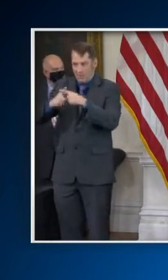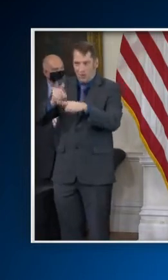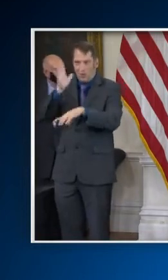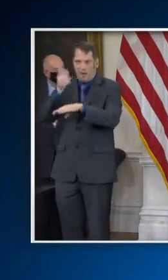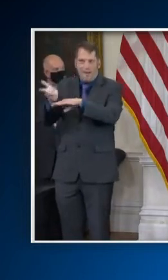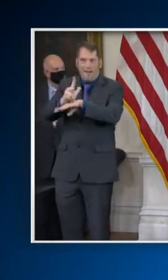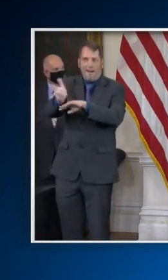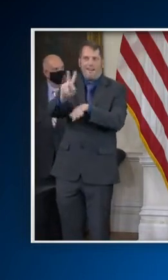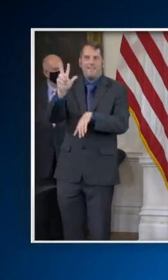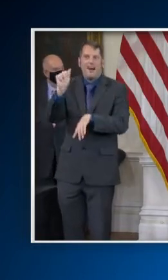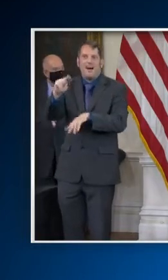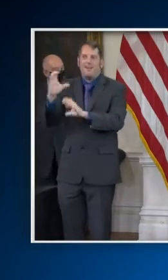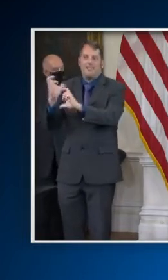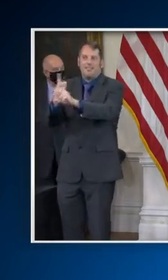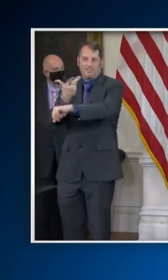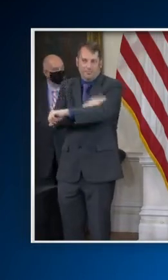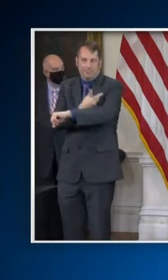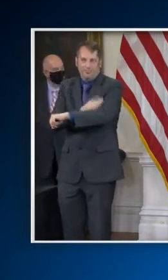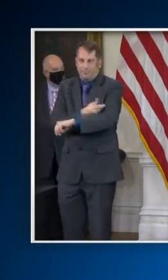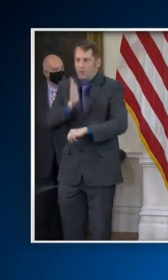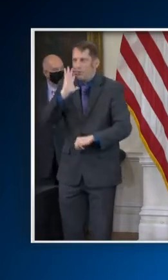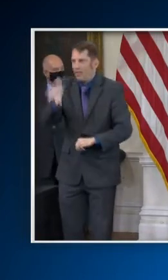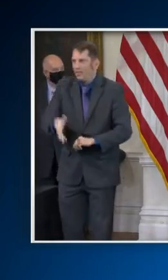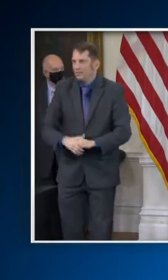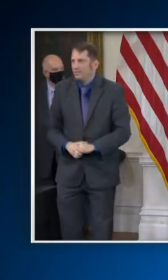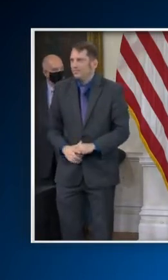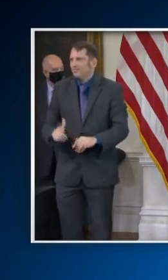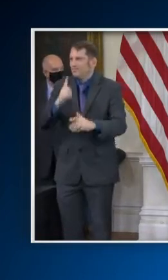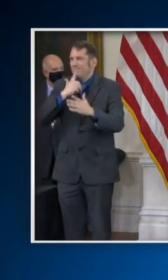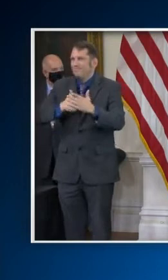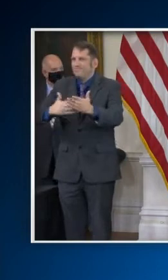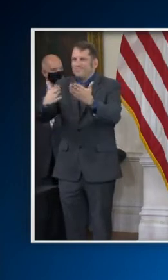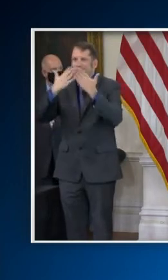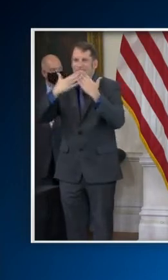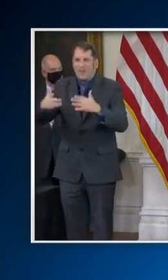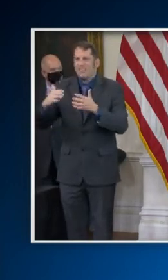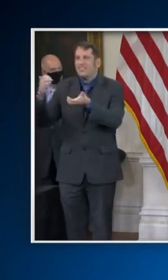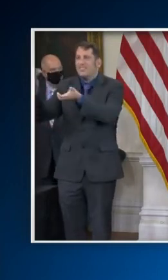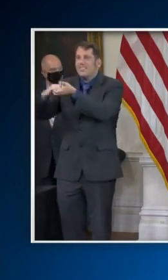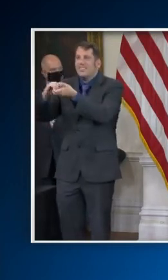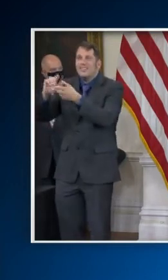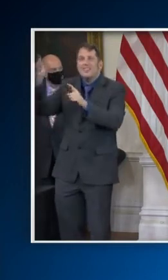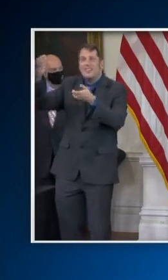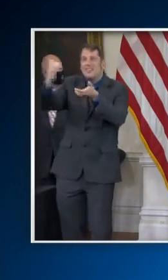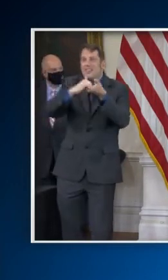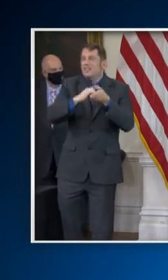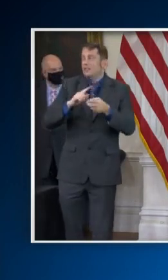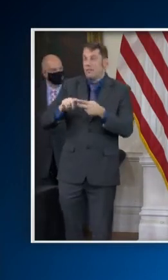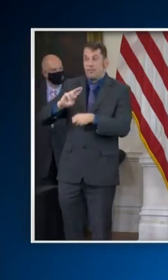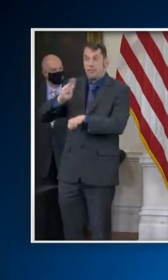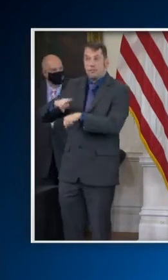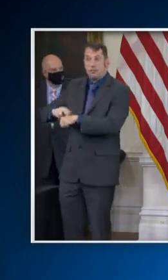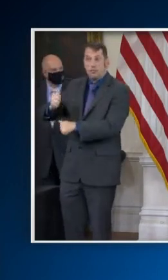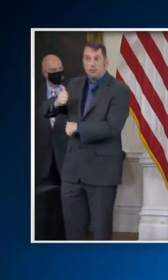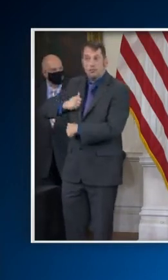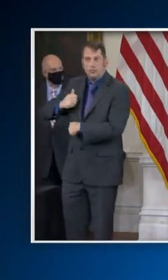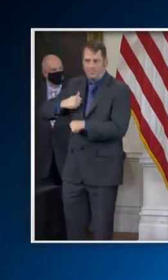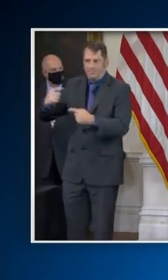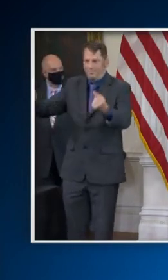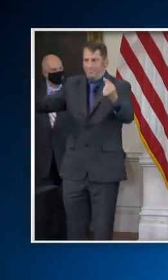WE WILL MOVE FORWARD WITH MOBILE BACKS ON THAT CAMPUS ALSO. THANK YOU TO OUR PARTNERS AND THOUSANDS OF MARYLAND NATIONAL